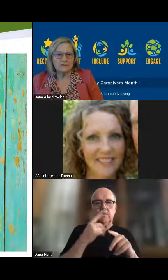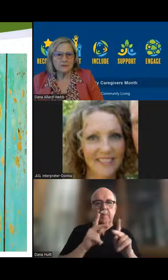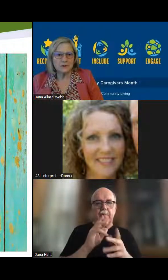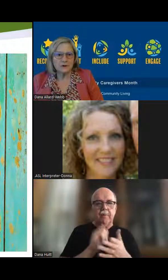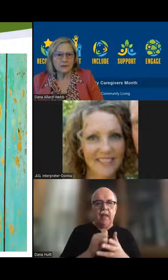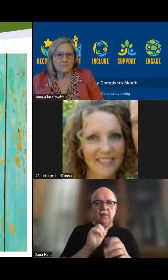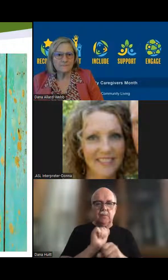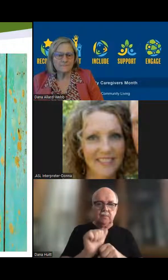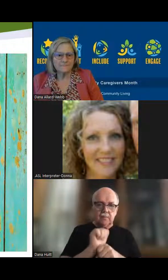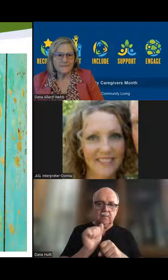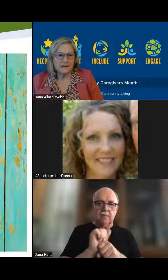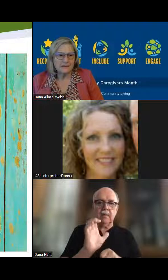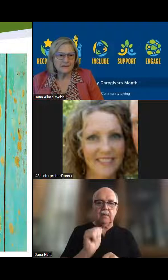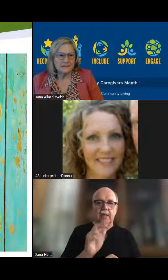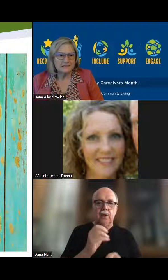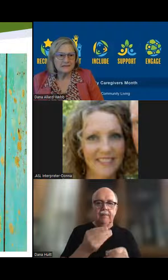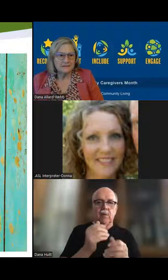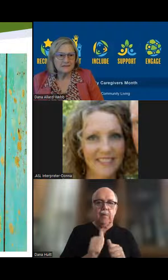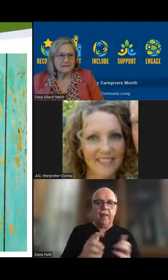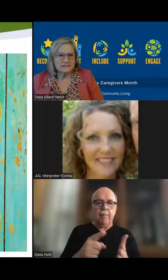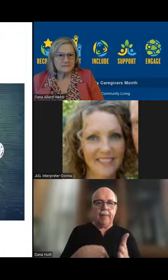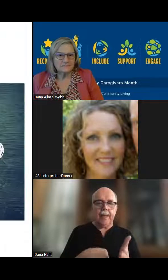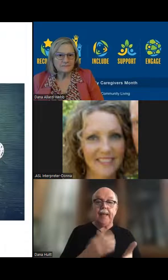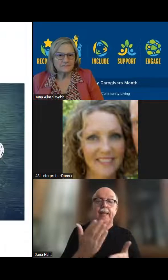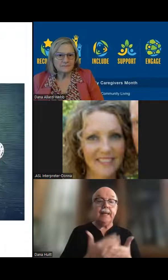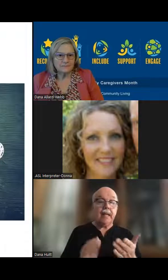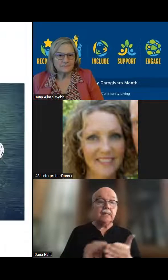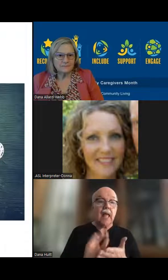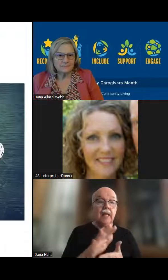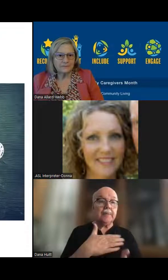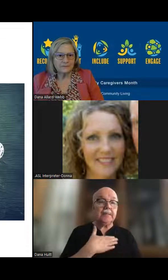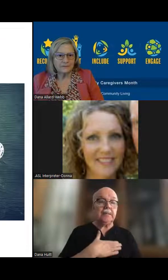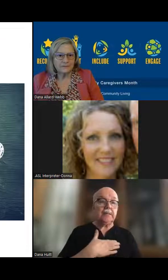Onboarding is more about, you know, looking for the right type of individuals for the